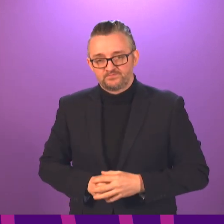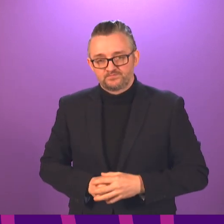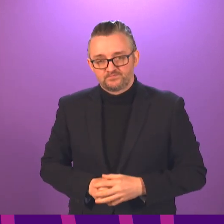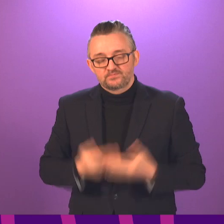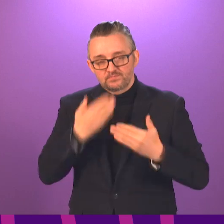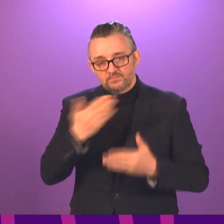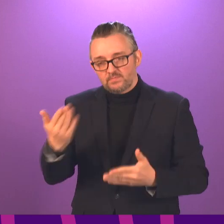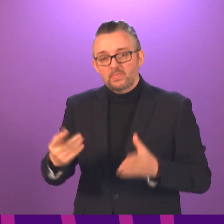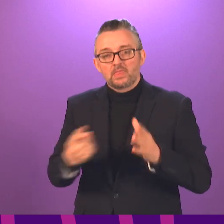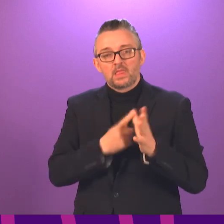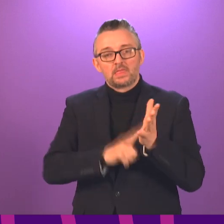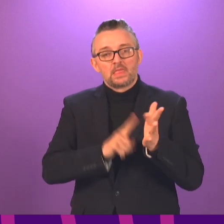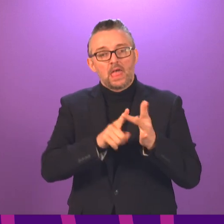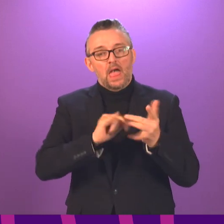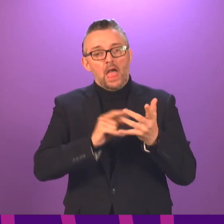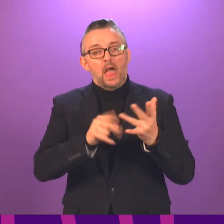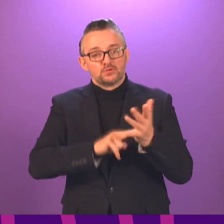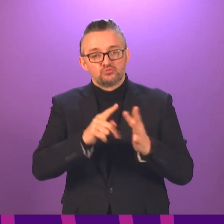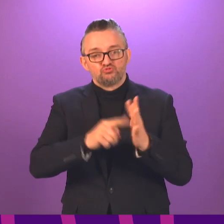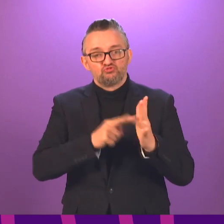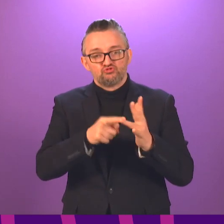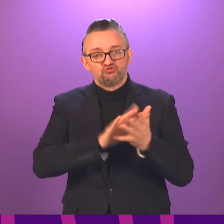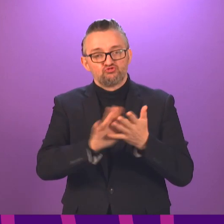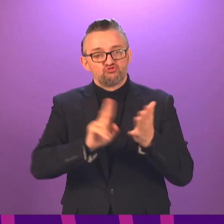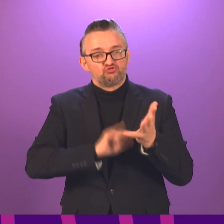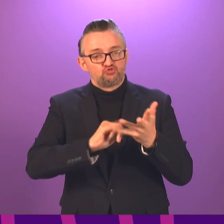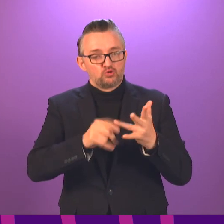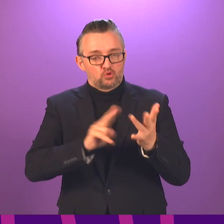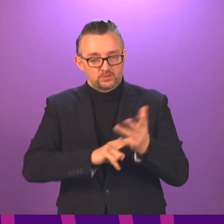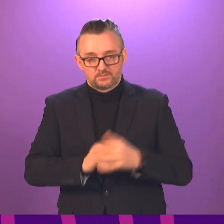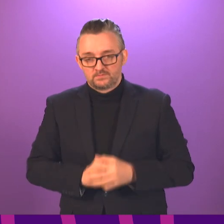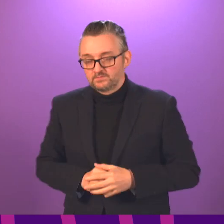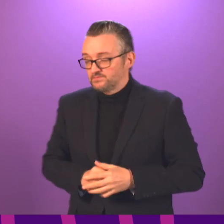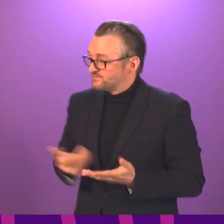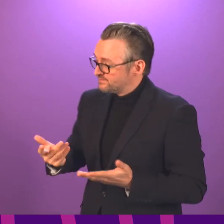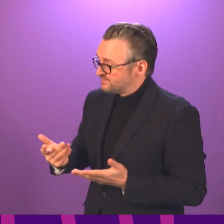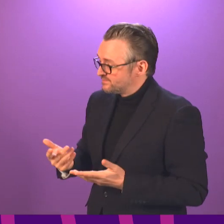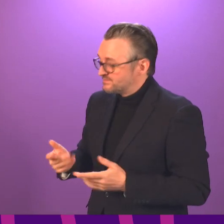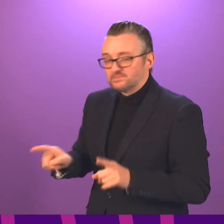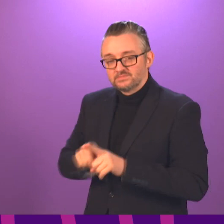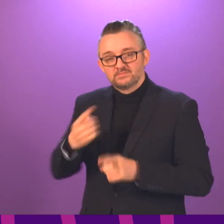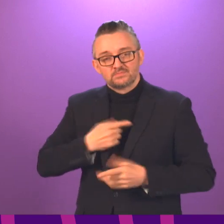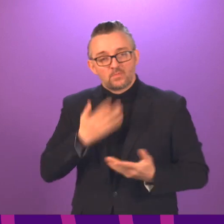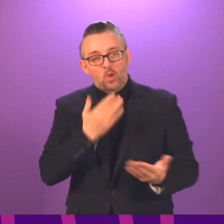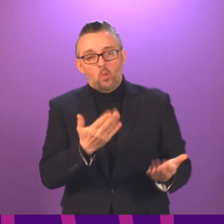Alison Johnstone (Lothian) (Green): I, too, welcome Anas Sarwar to his new role